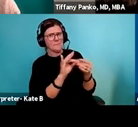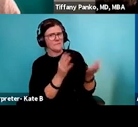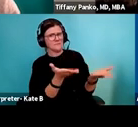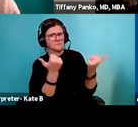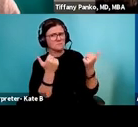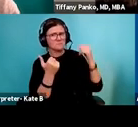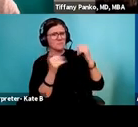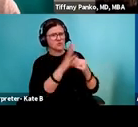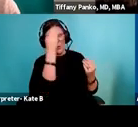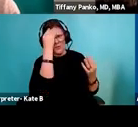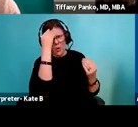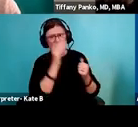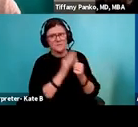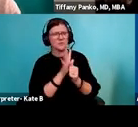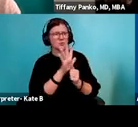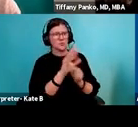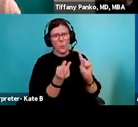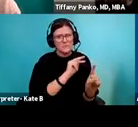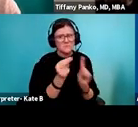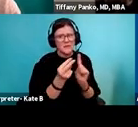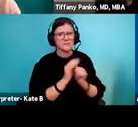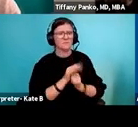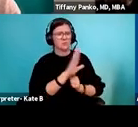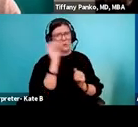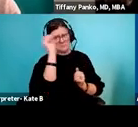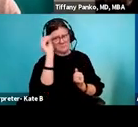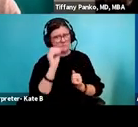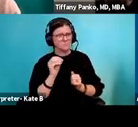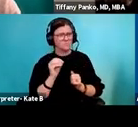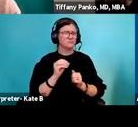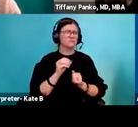you are thinking about, about the things you have heard today or yesterday, and the things